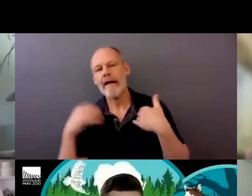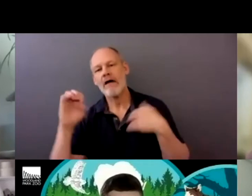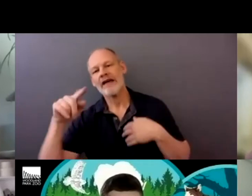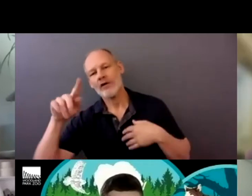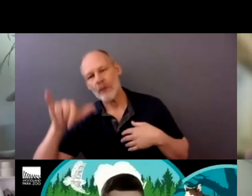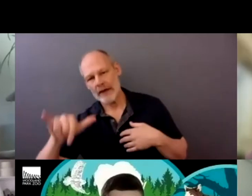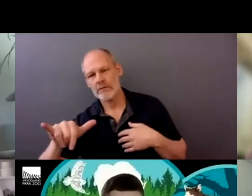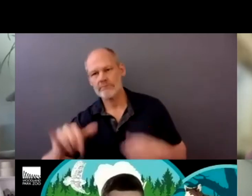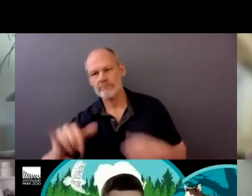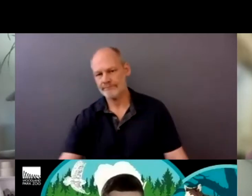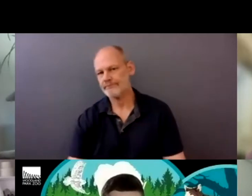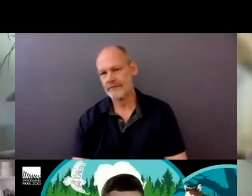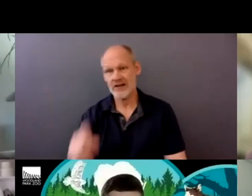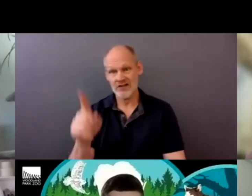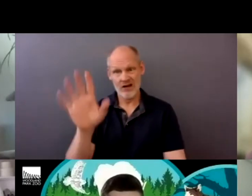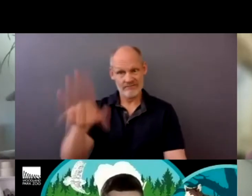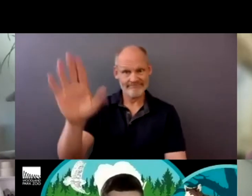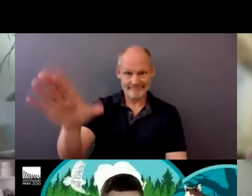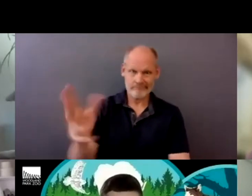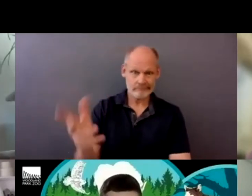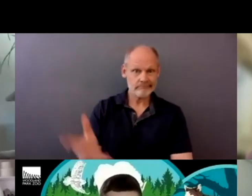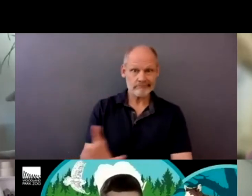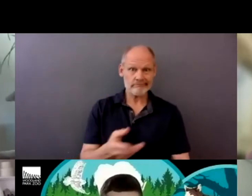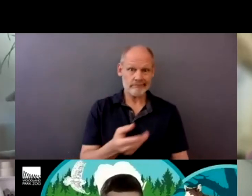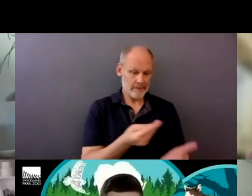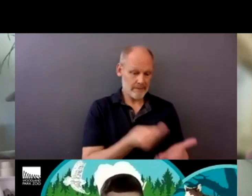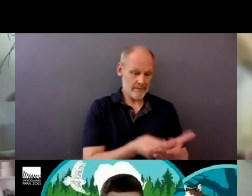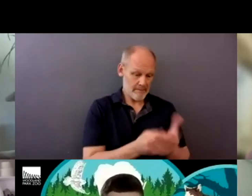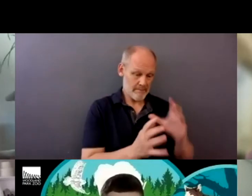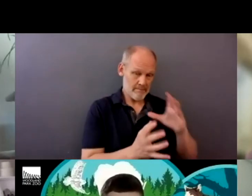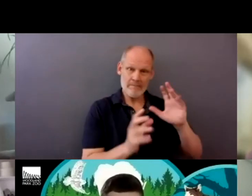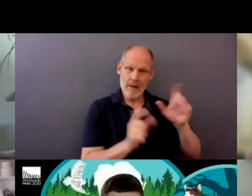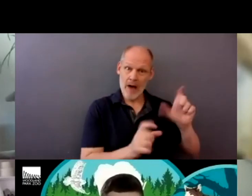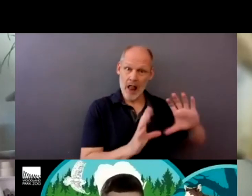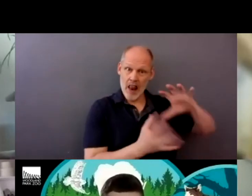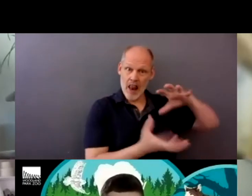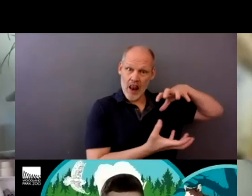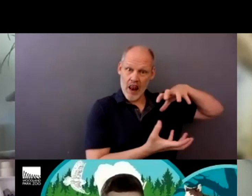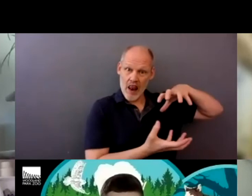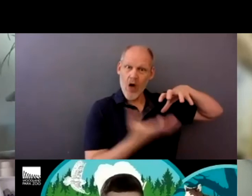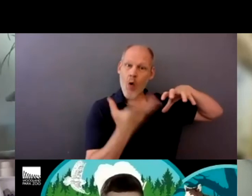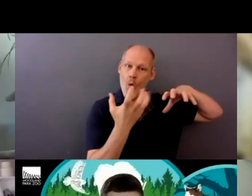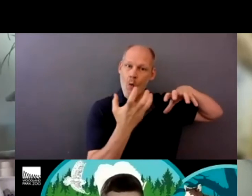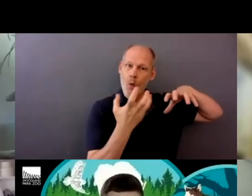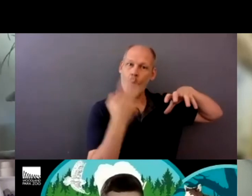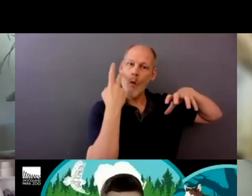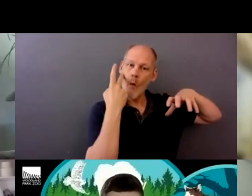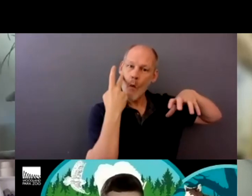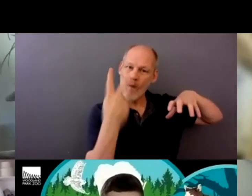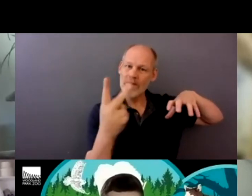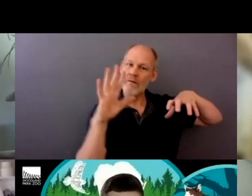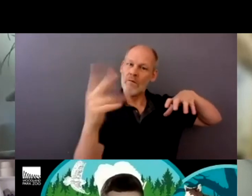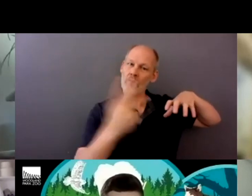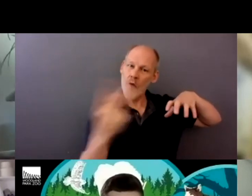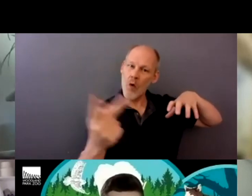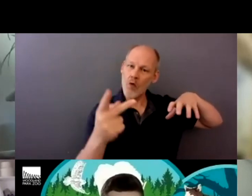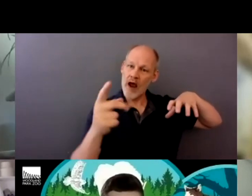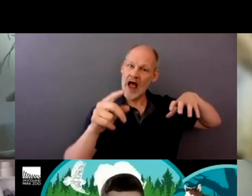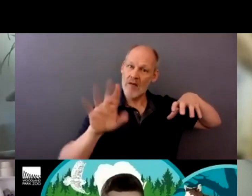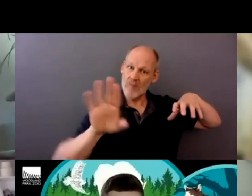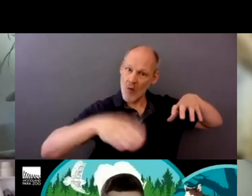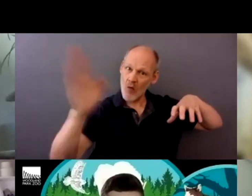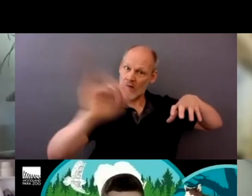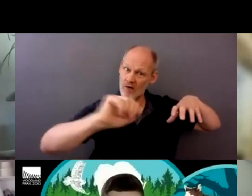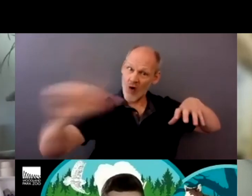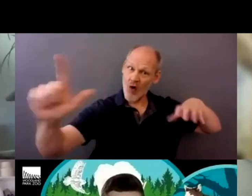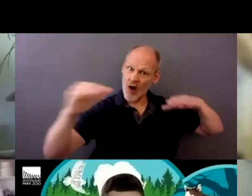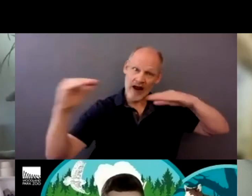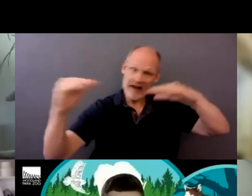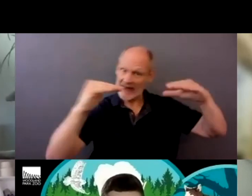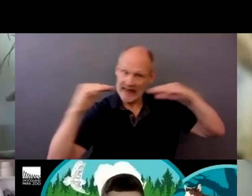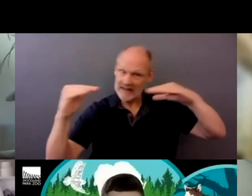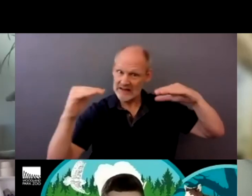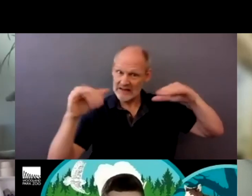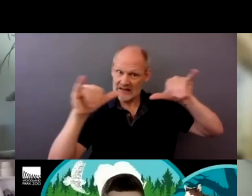direction might be a way for all of you to ensure that there is a prioritizing for these programs.